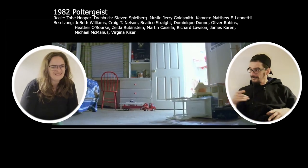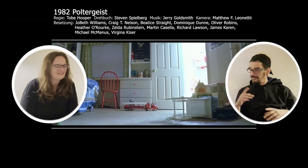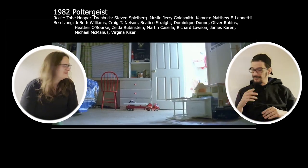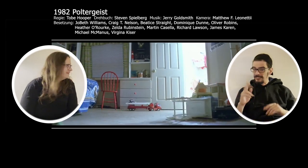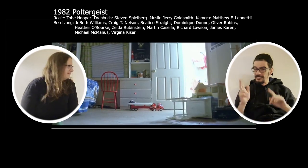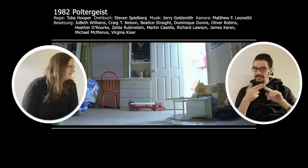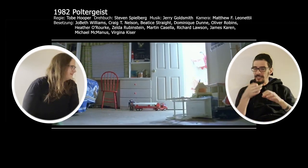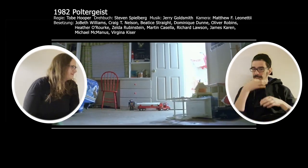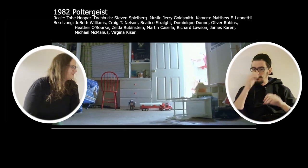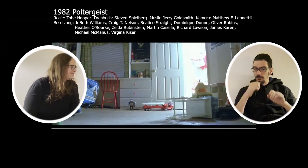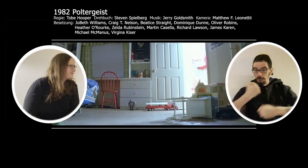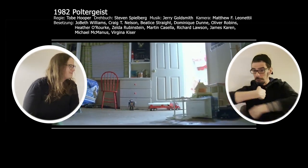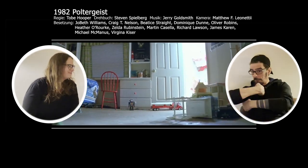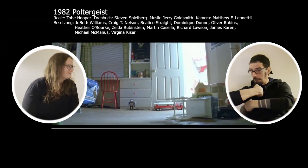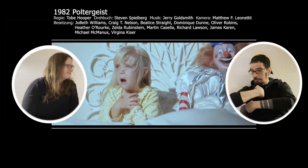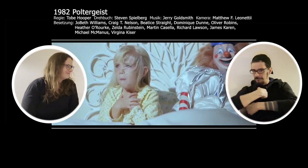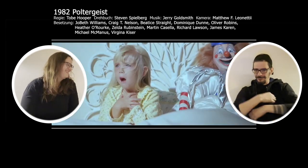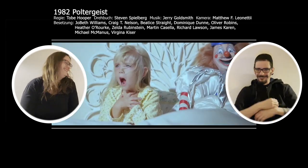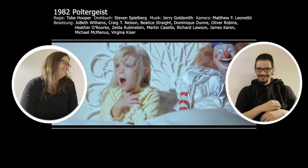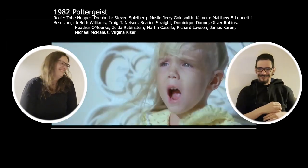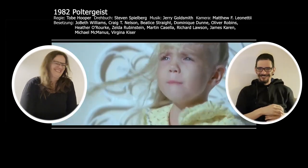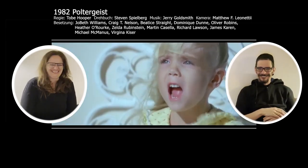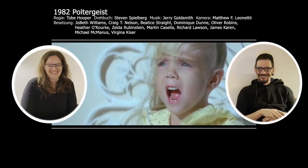And in the next cutaway he is about to hug her.